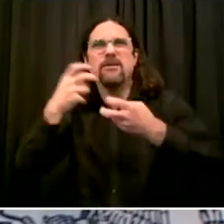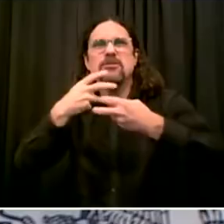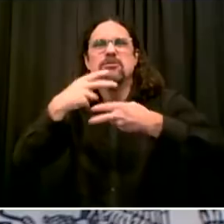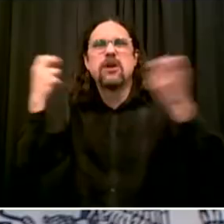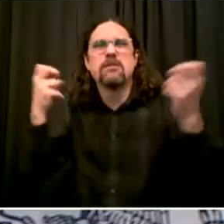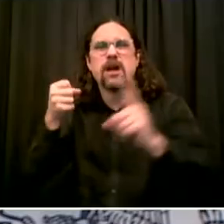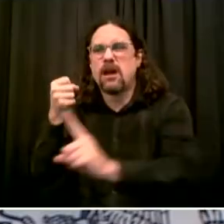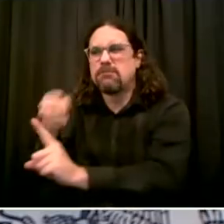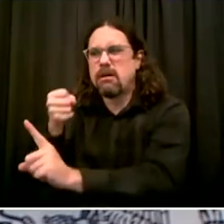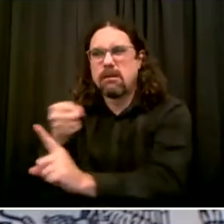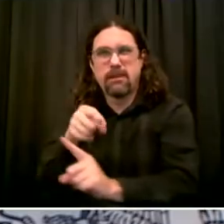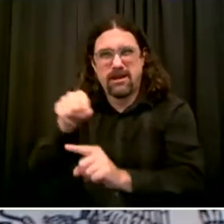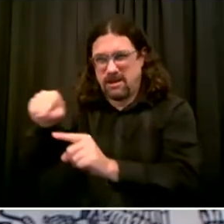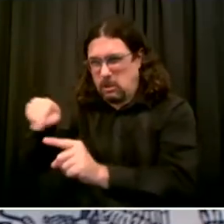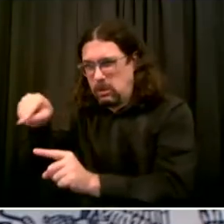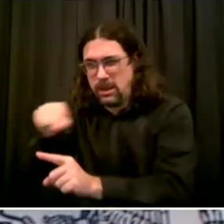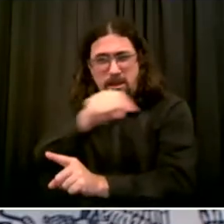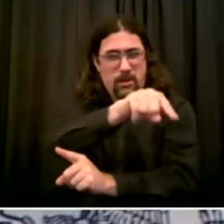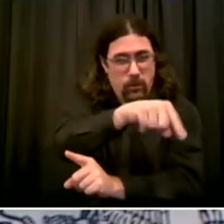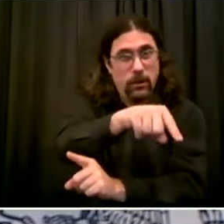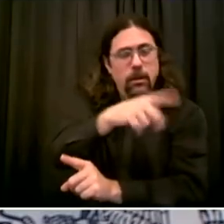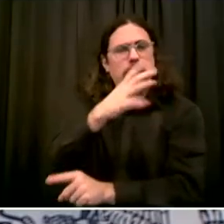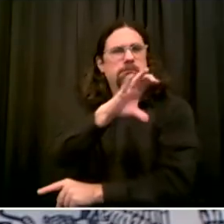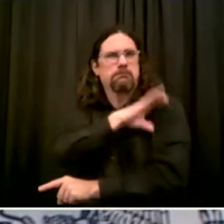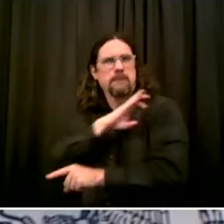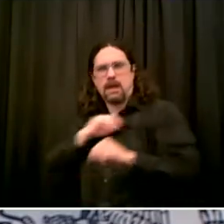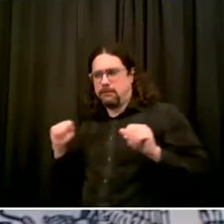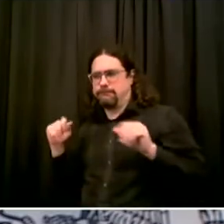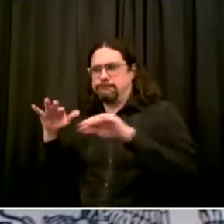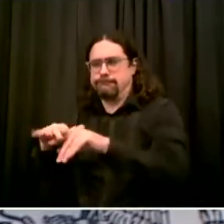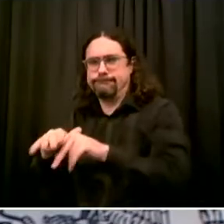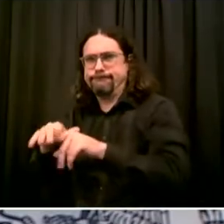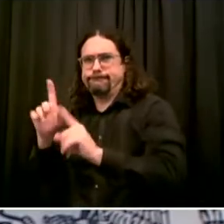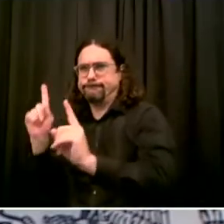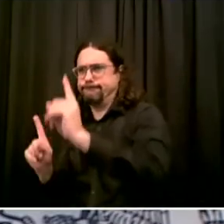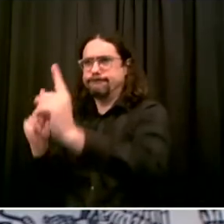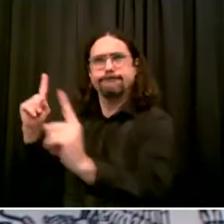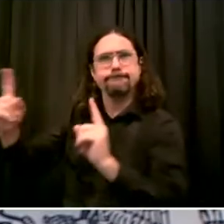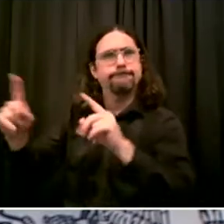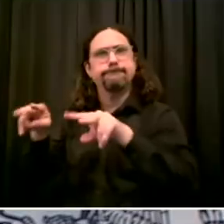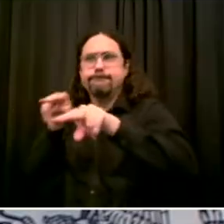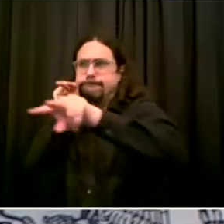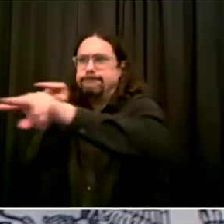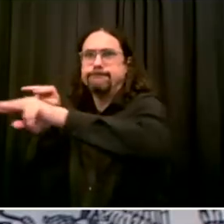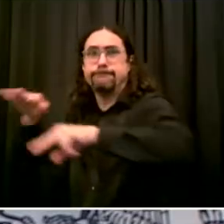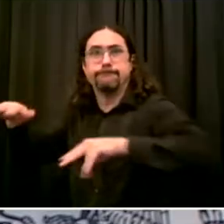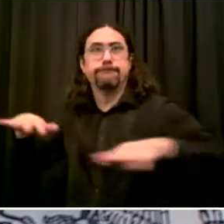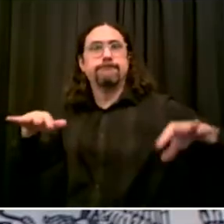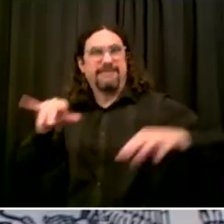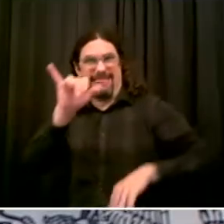PROEMBLS. AS E THSYTESMS COMES BACK AND MORE AND MORE PROSECUTIONS AND